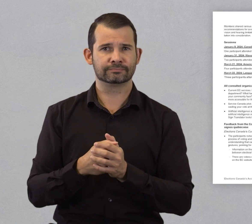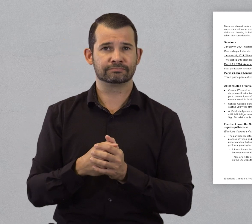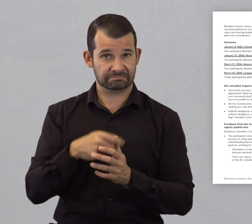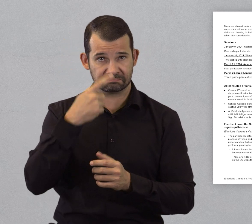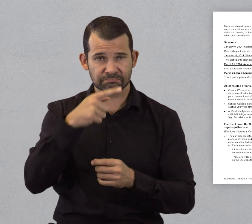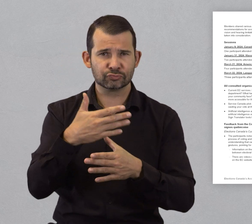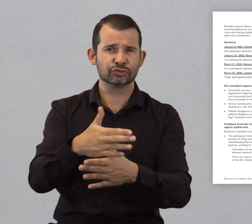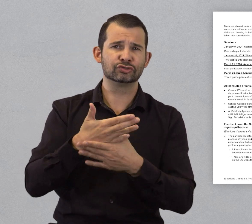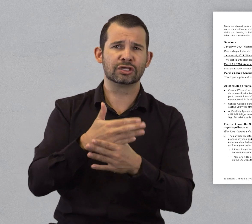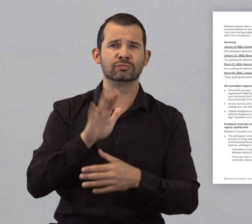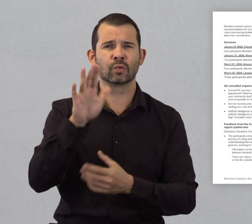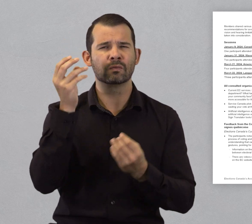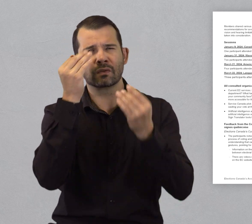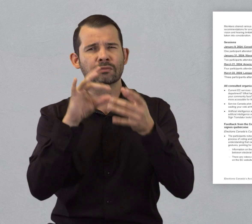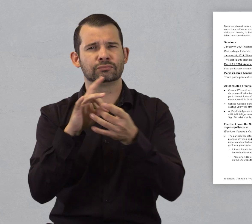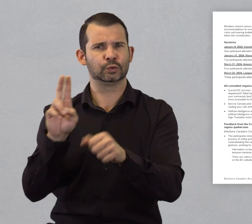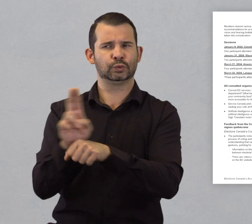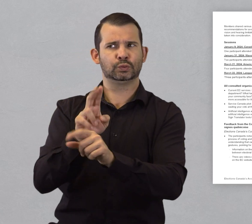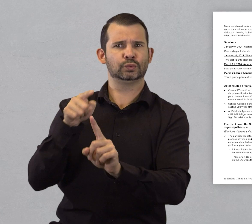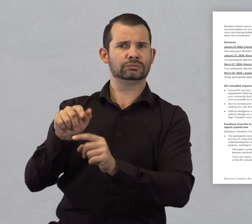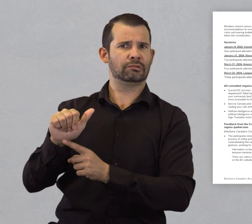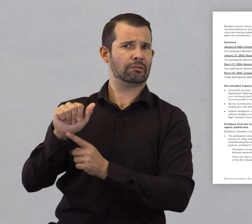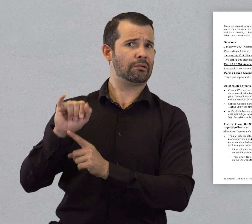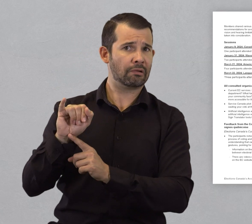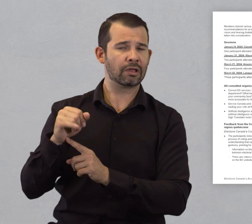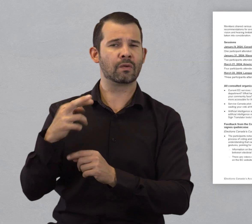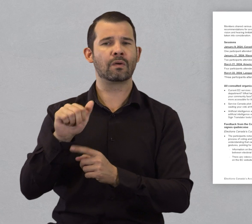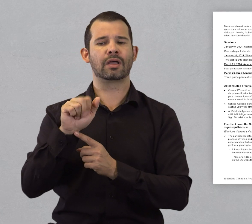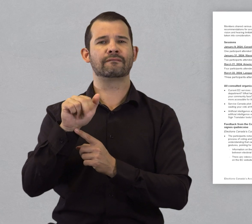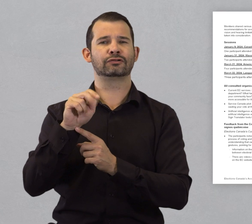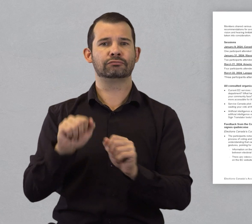Can you share with us your thoughts on the usability of artificial intelligence